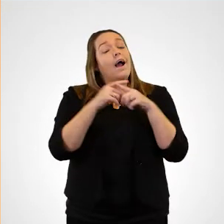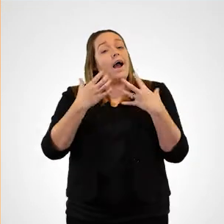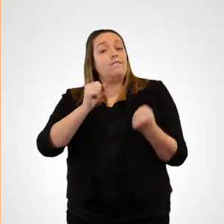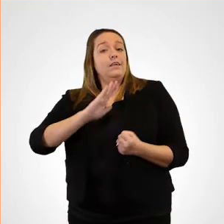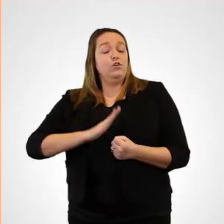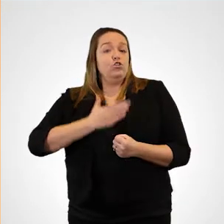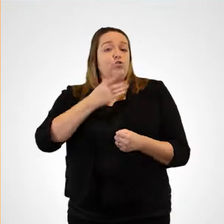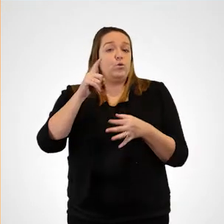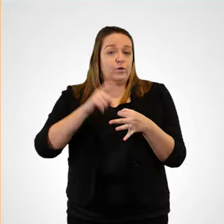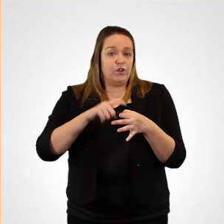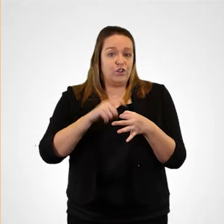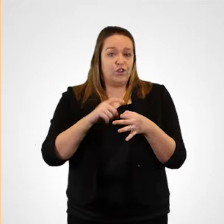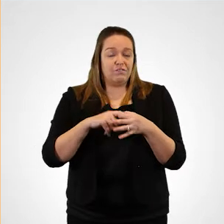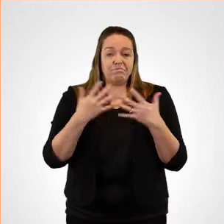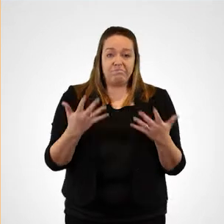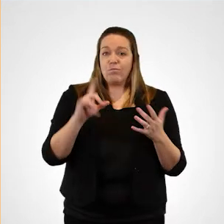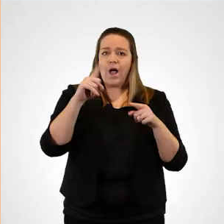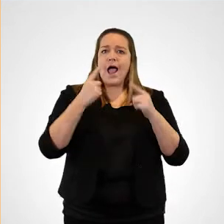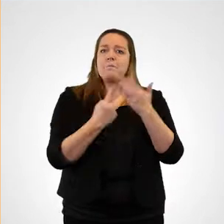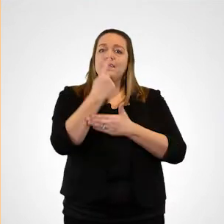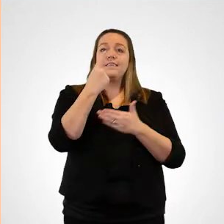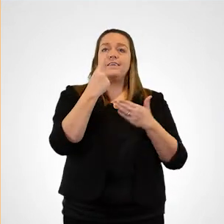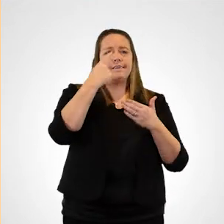what happens when you move to a slightly different variant of language,